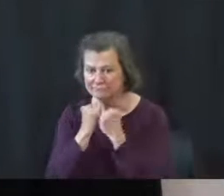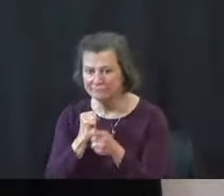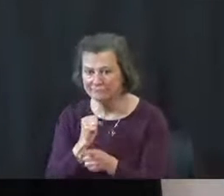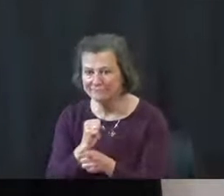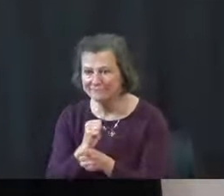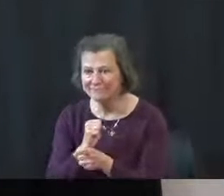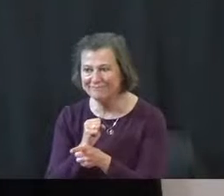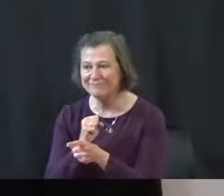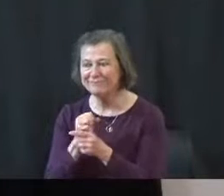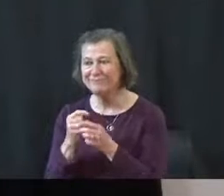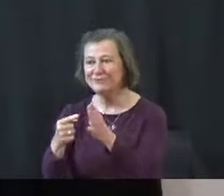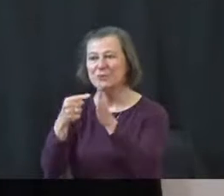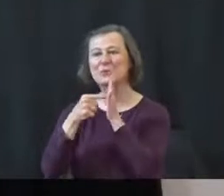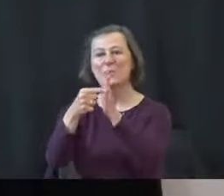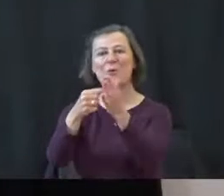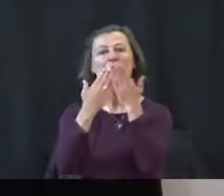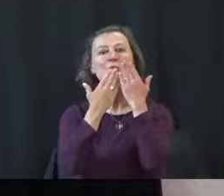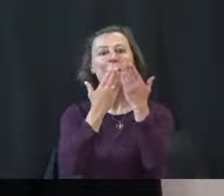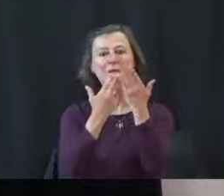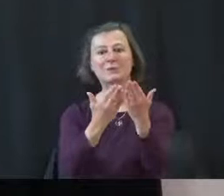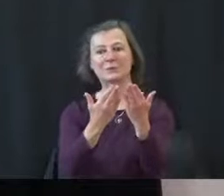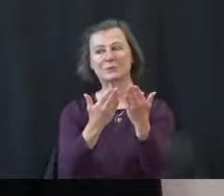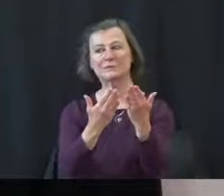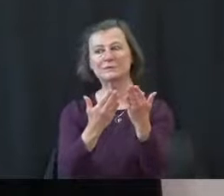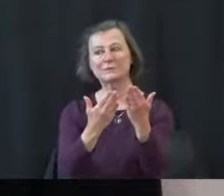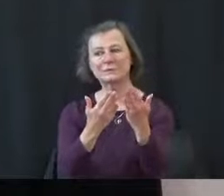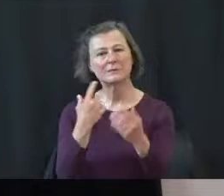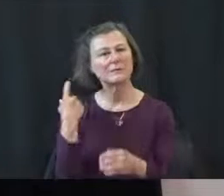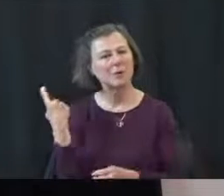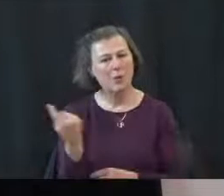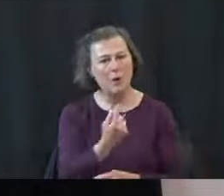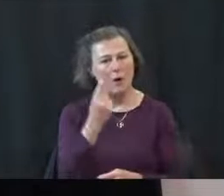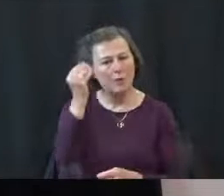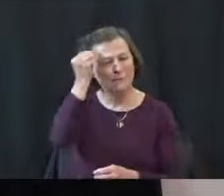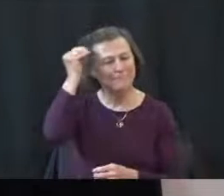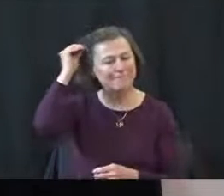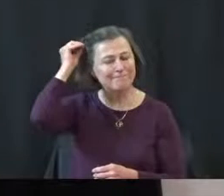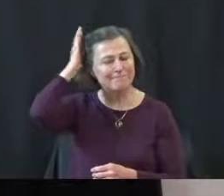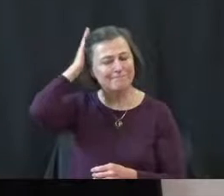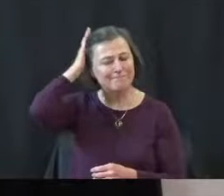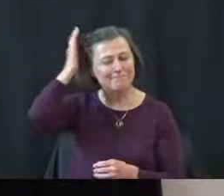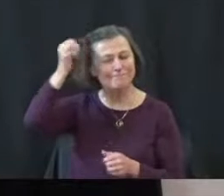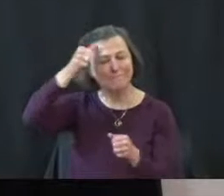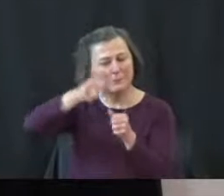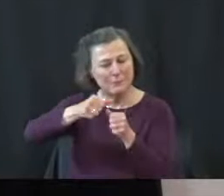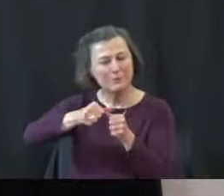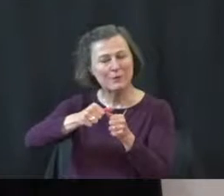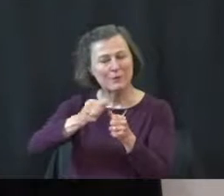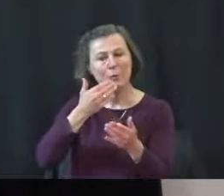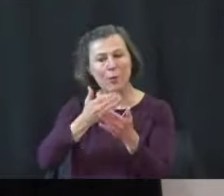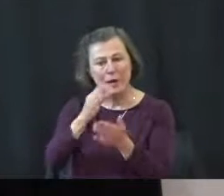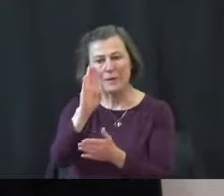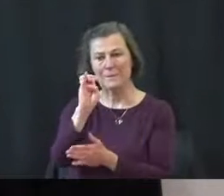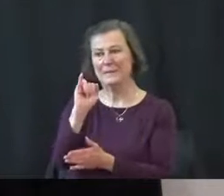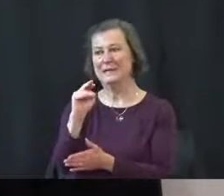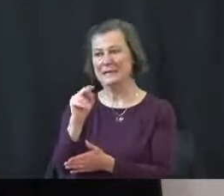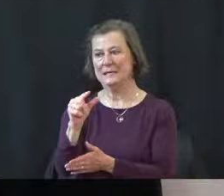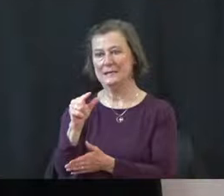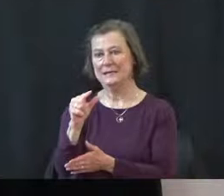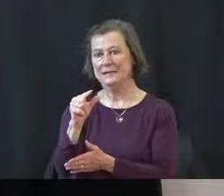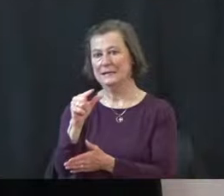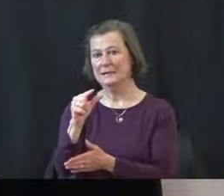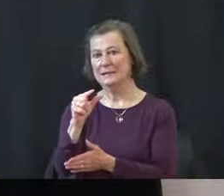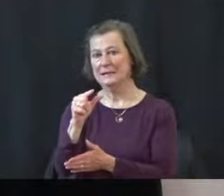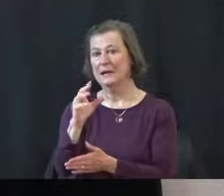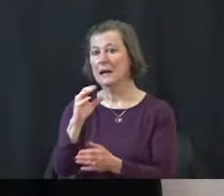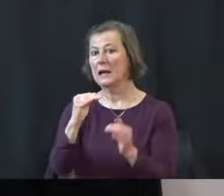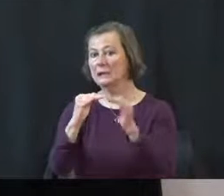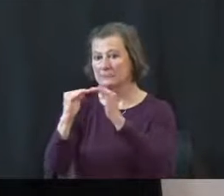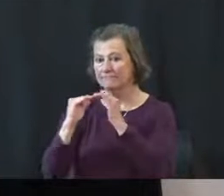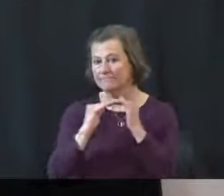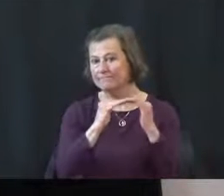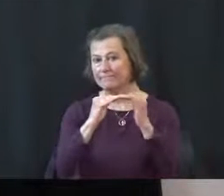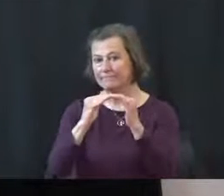Let us show our gratitude by always being mindful of the well-being and the just treatment